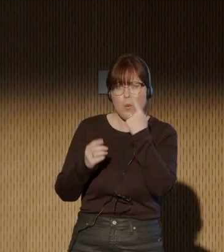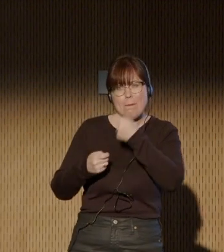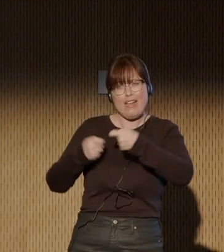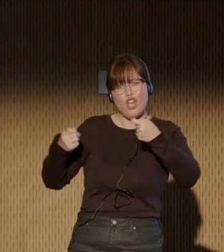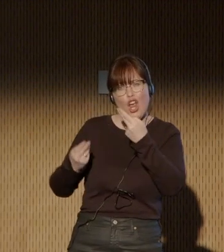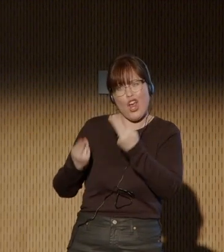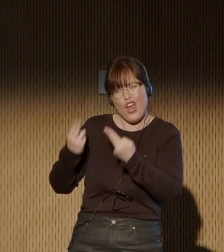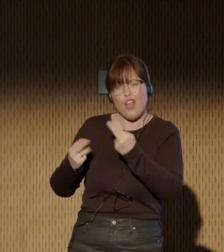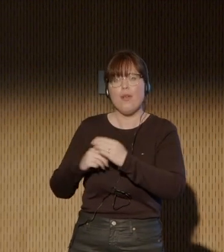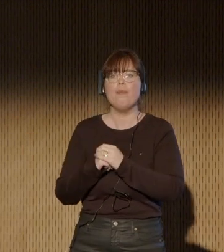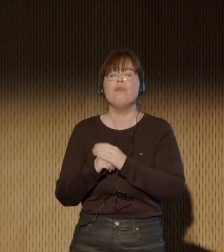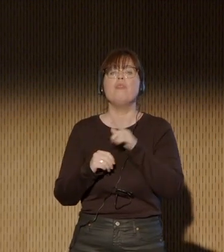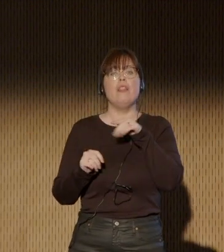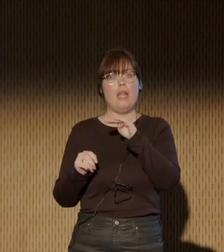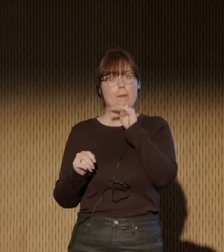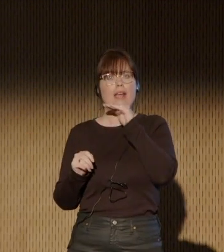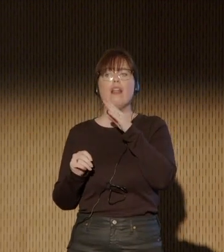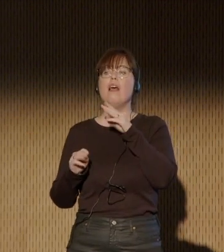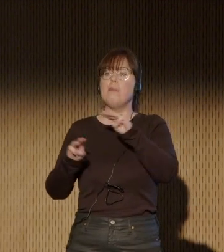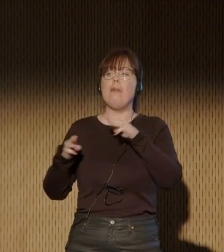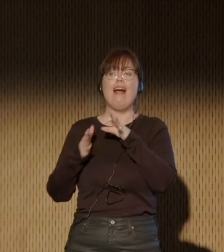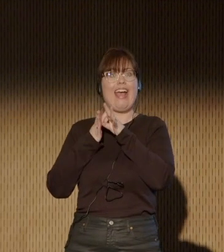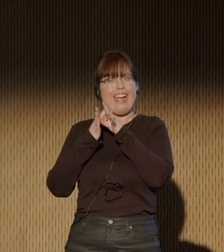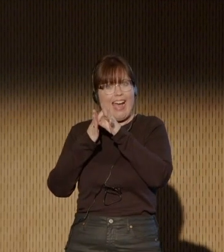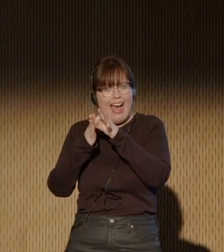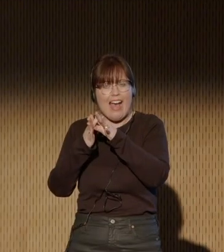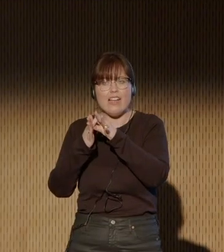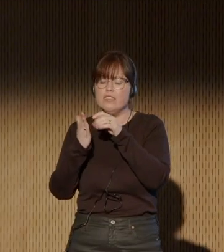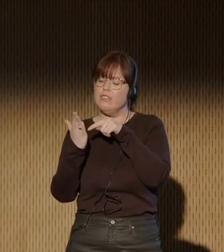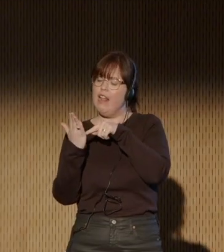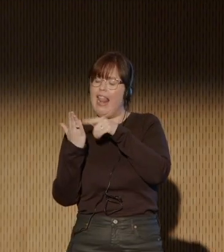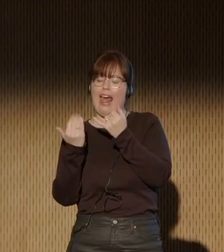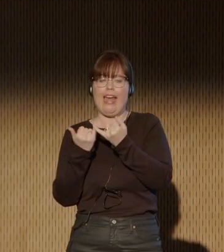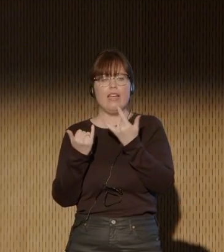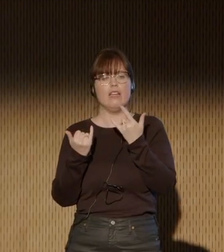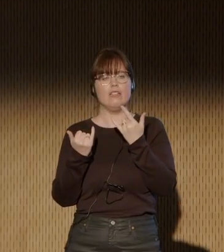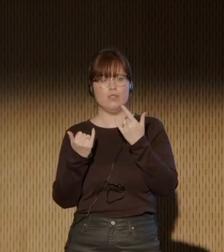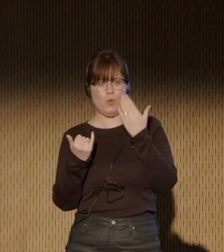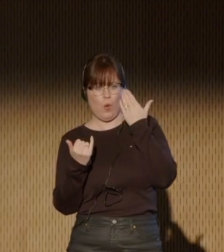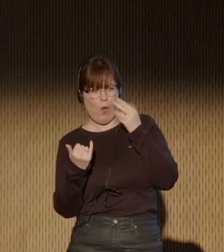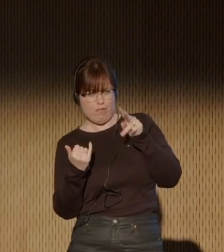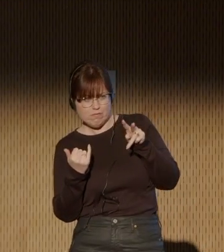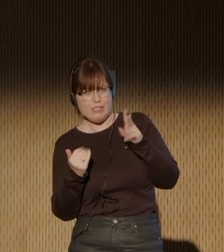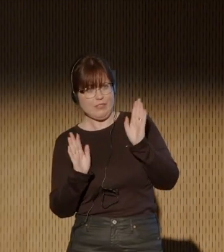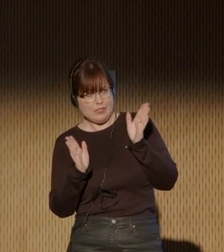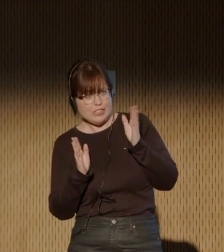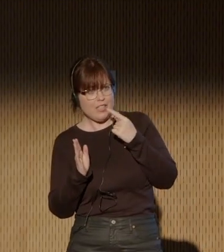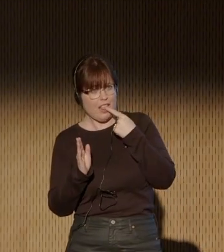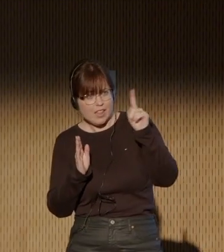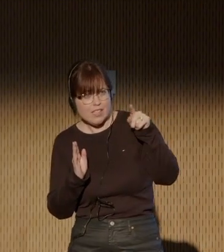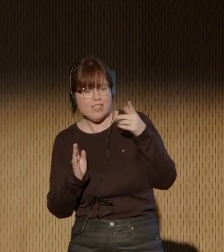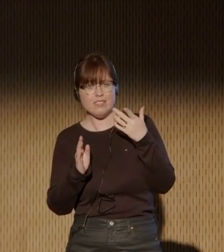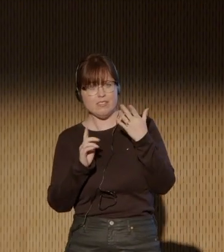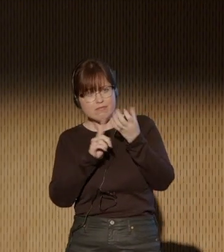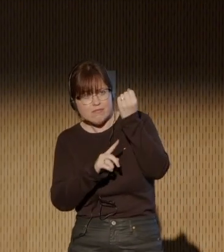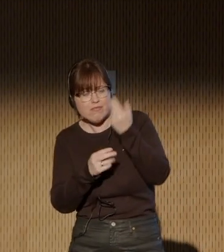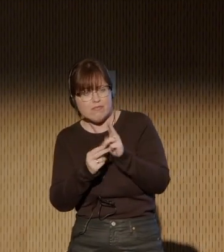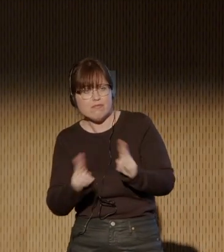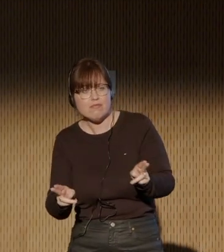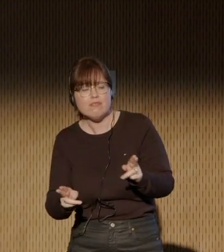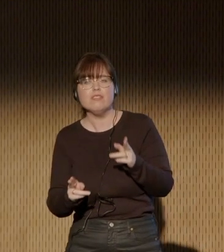guide people through that process of measuring the impact of their UDL learning intervention,